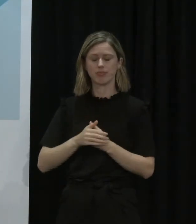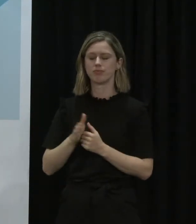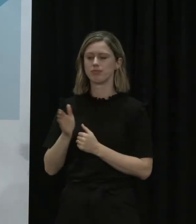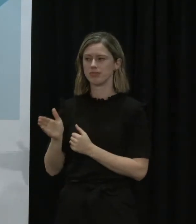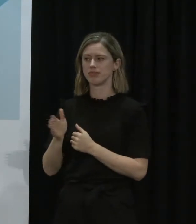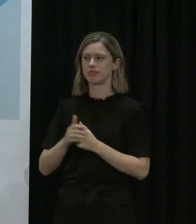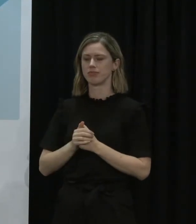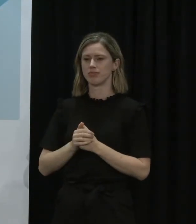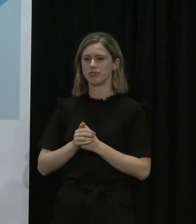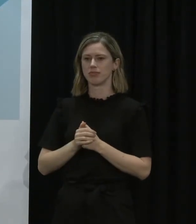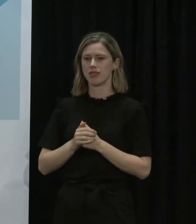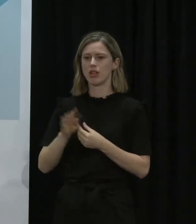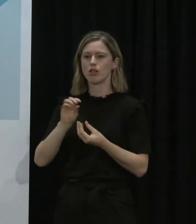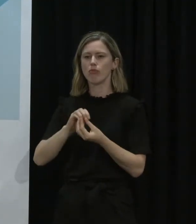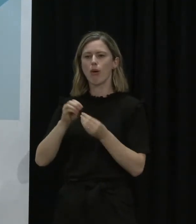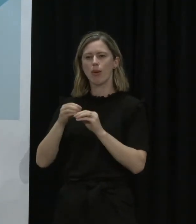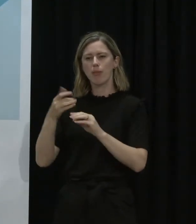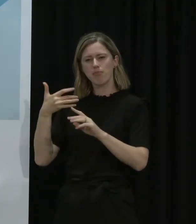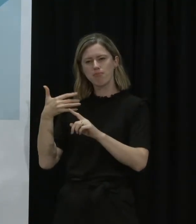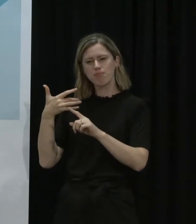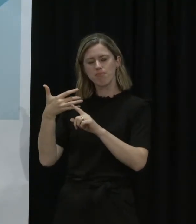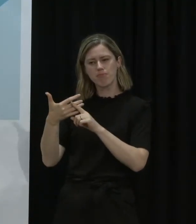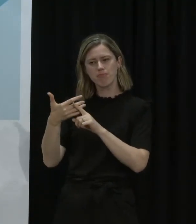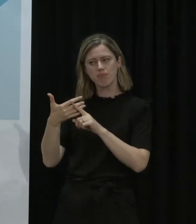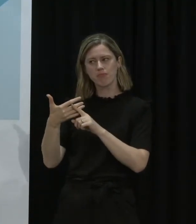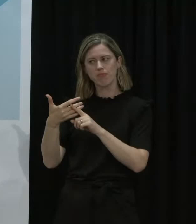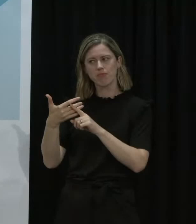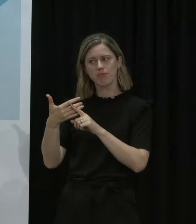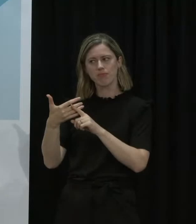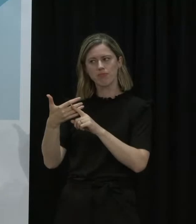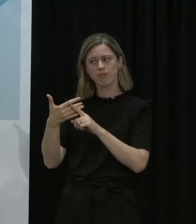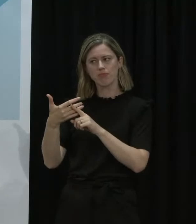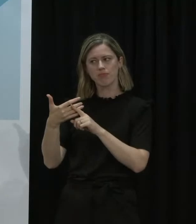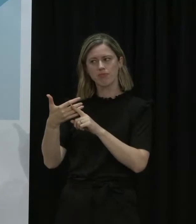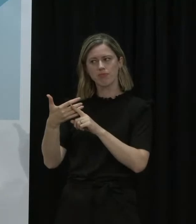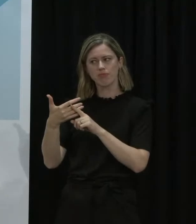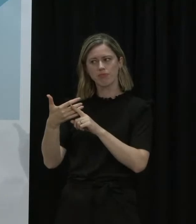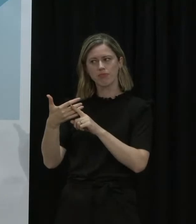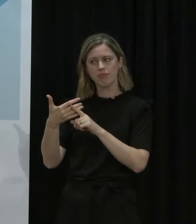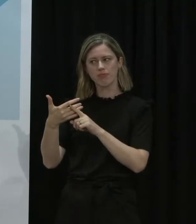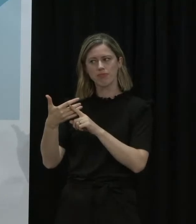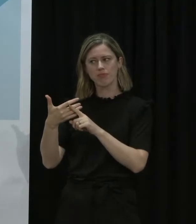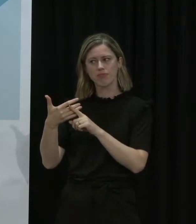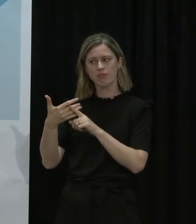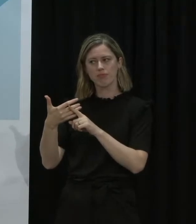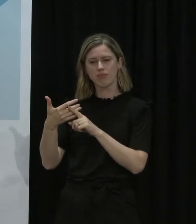the whole vax in the IU to come around on this issue. Of fik focus for us in the